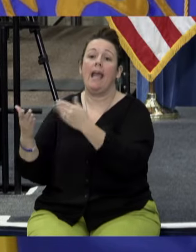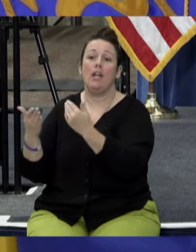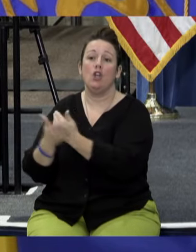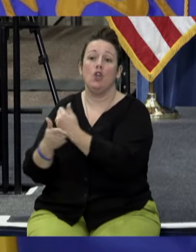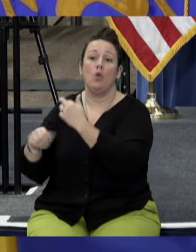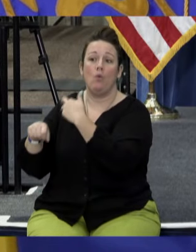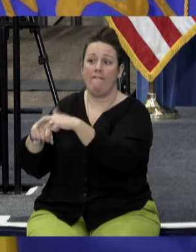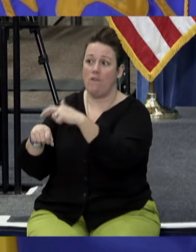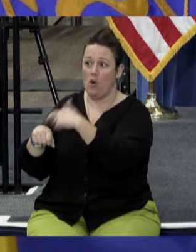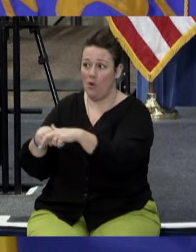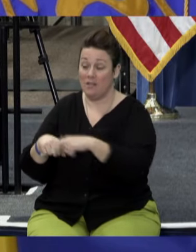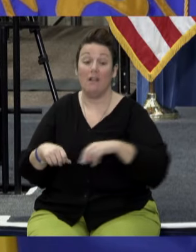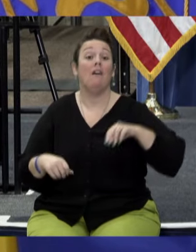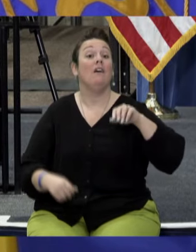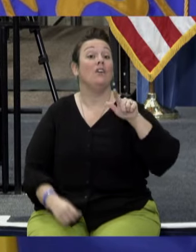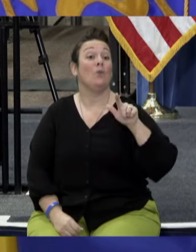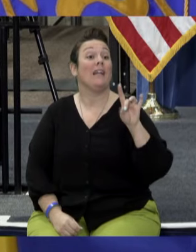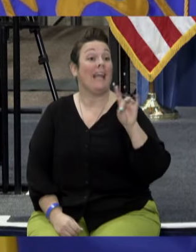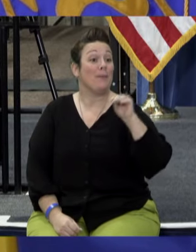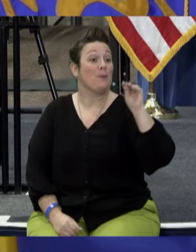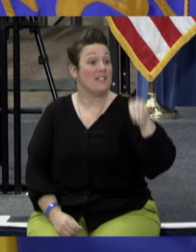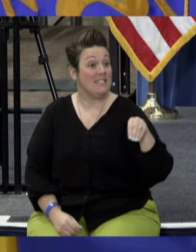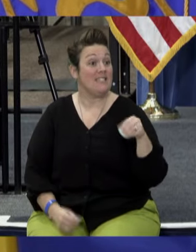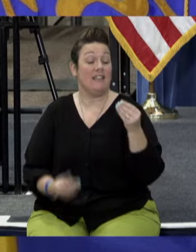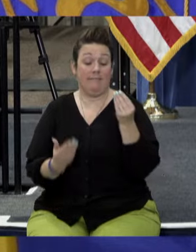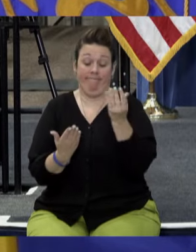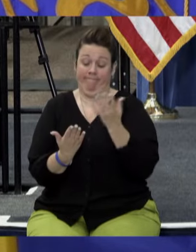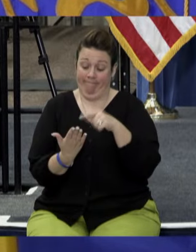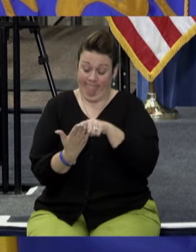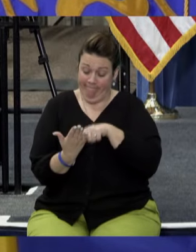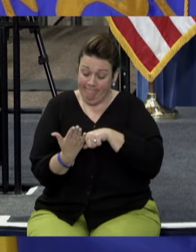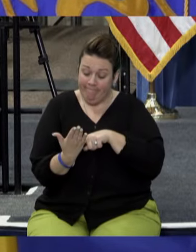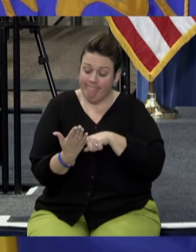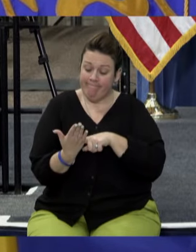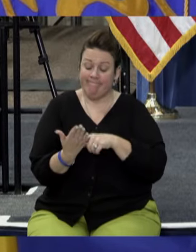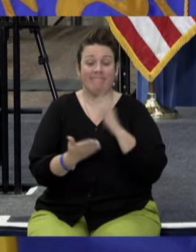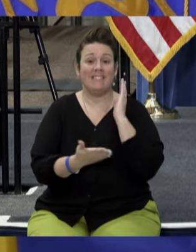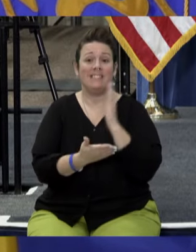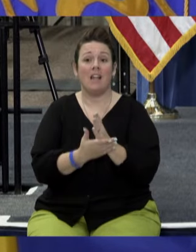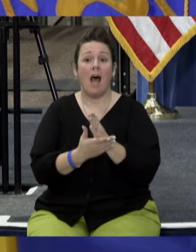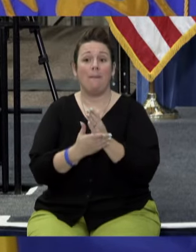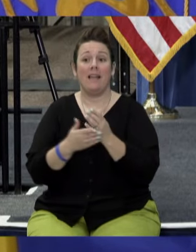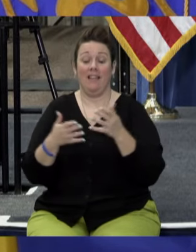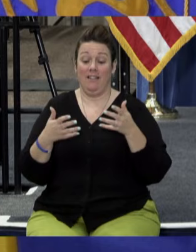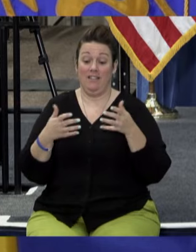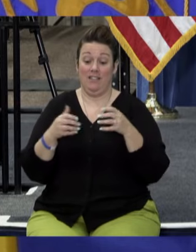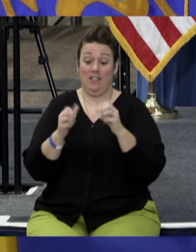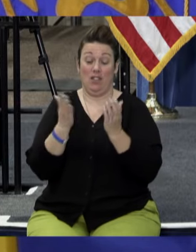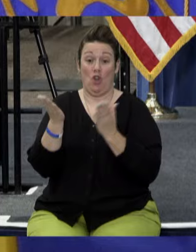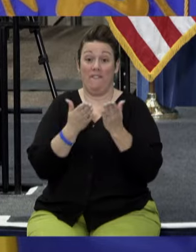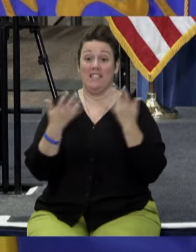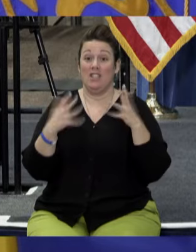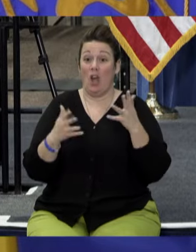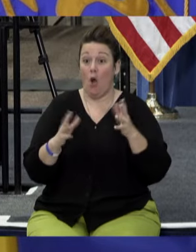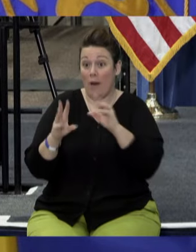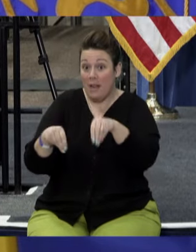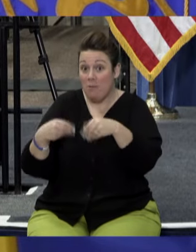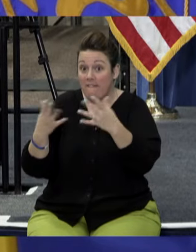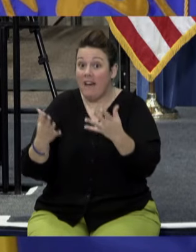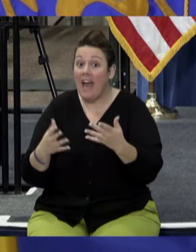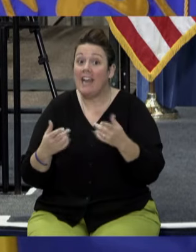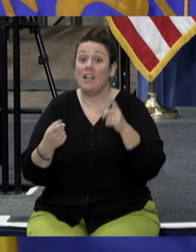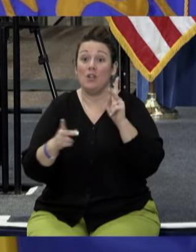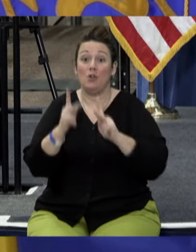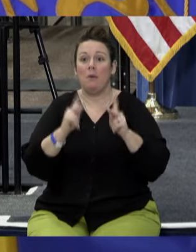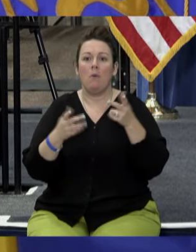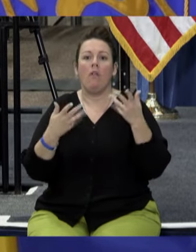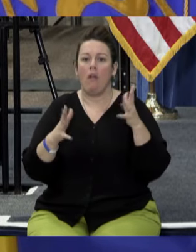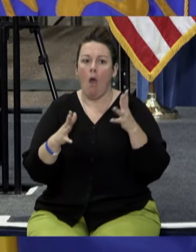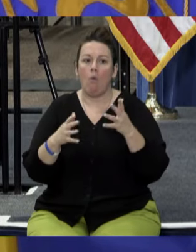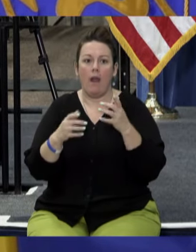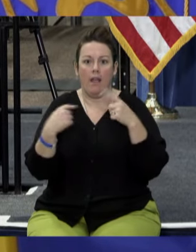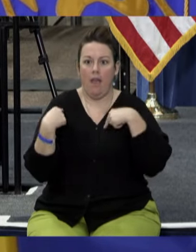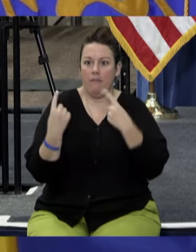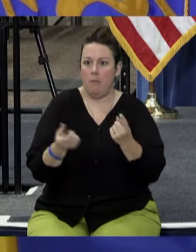another 28 percent reported discontinuing existing services to people they are already supporting.